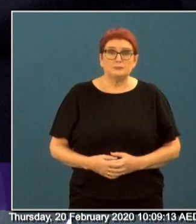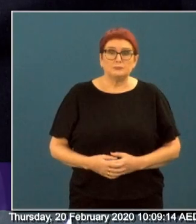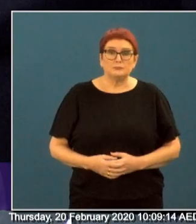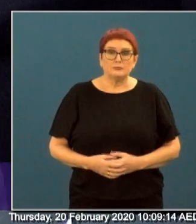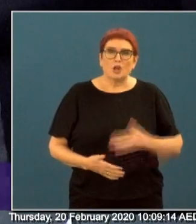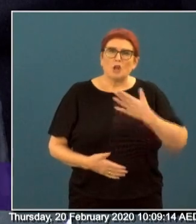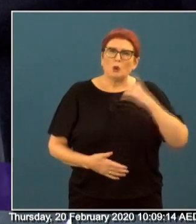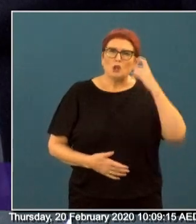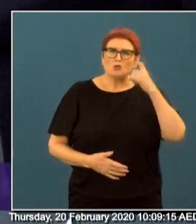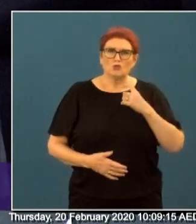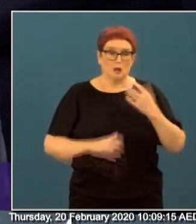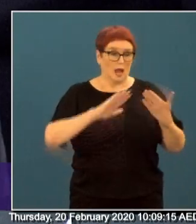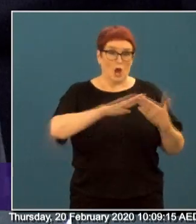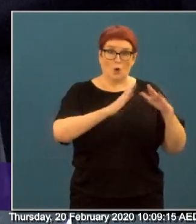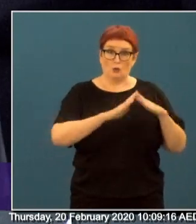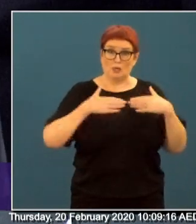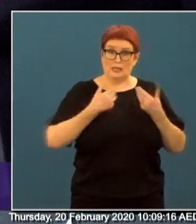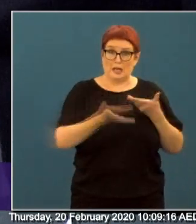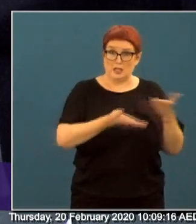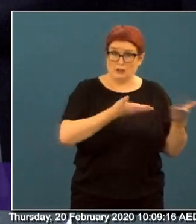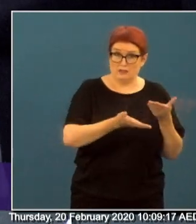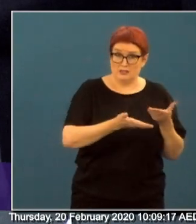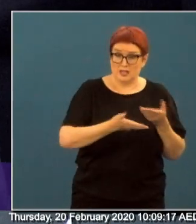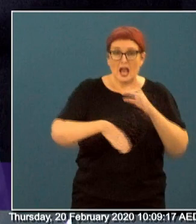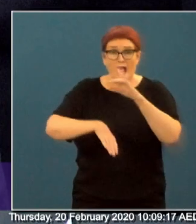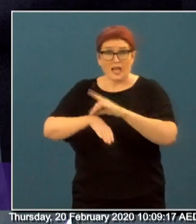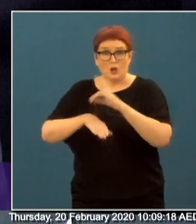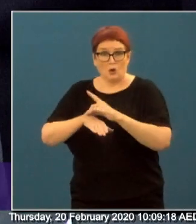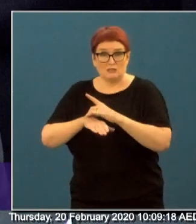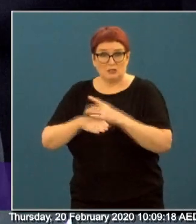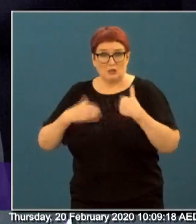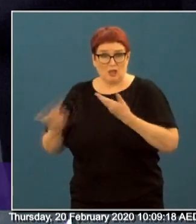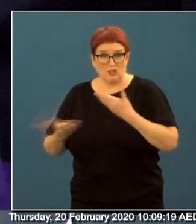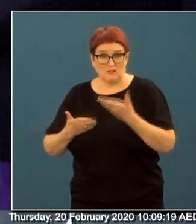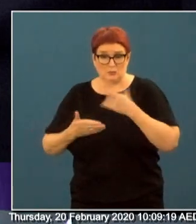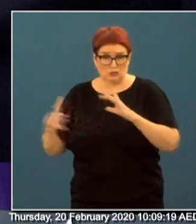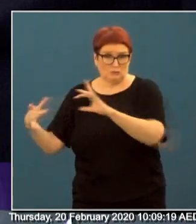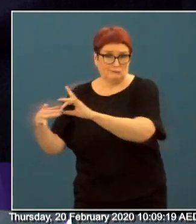hospital and community, which is certainly on the rise as a health policy matter,